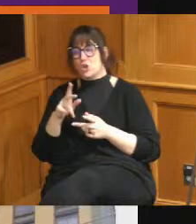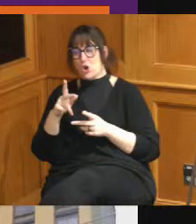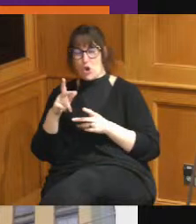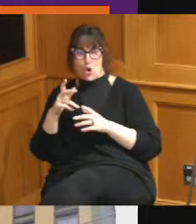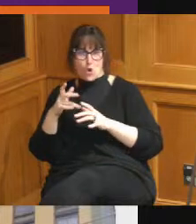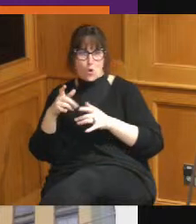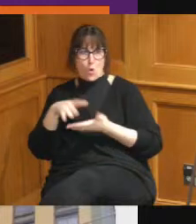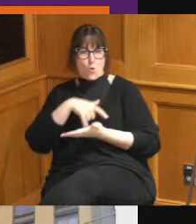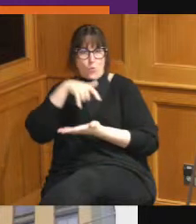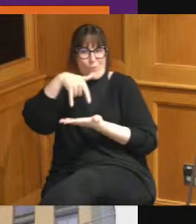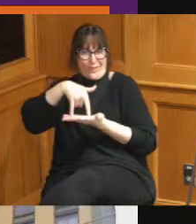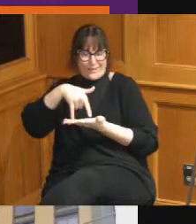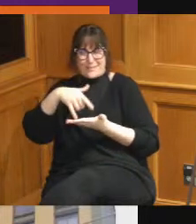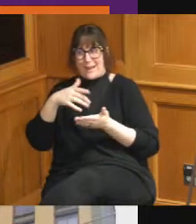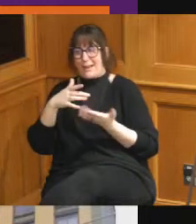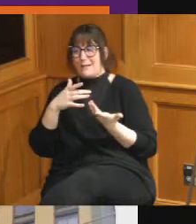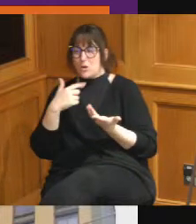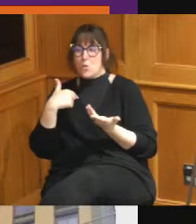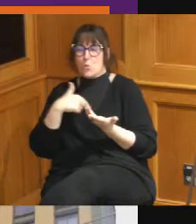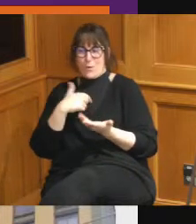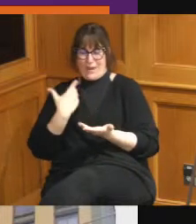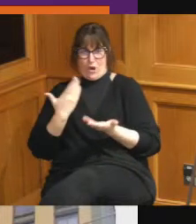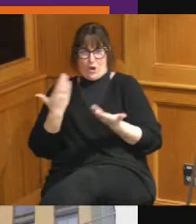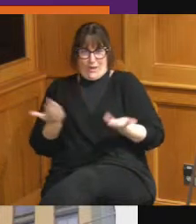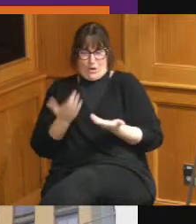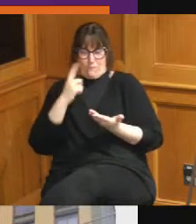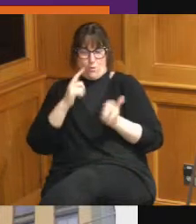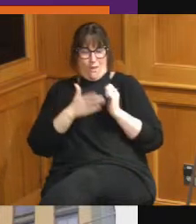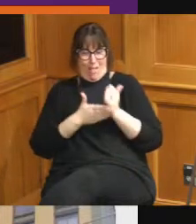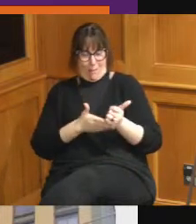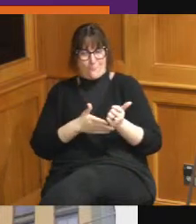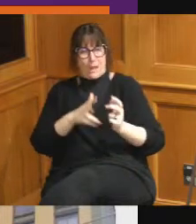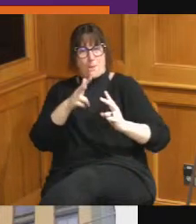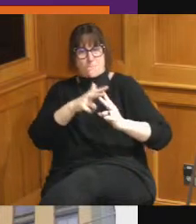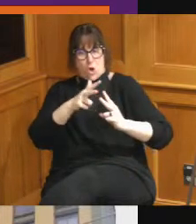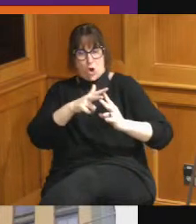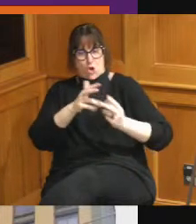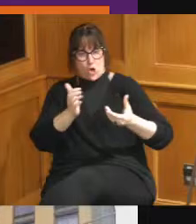of our existence we've really come to exist to help our partners in the Civic sector realize